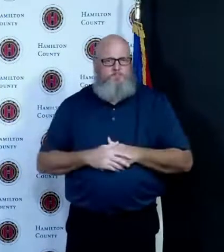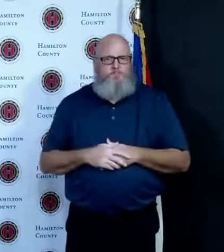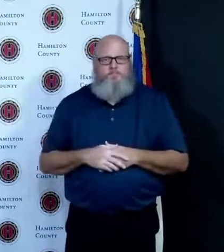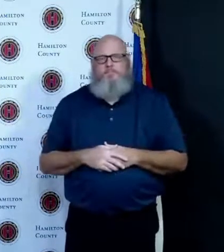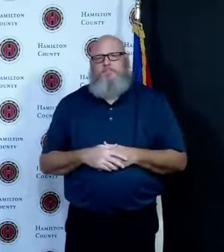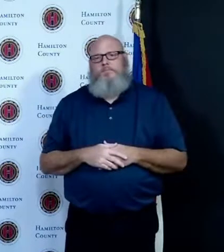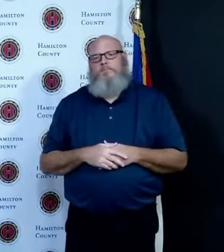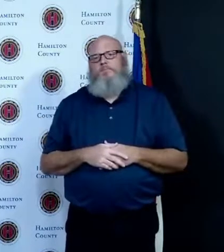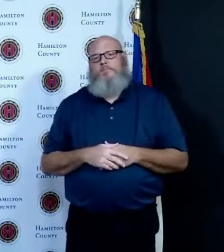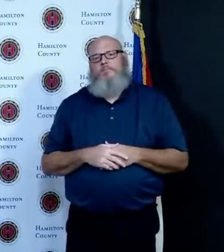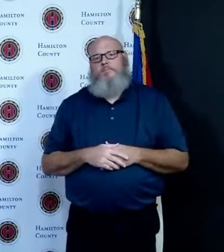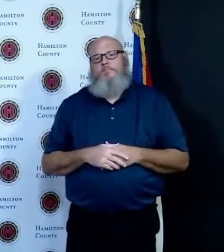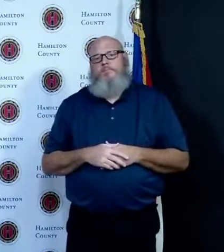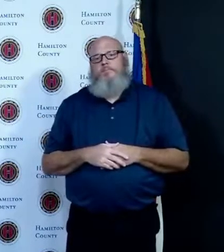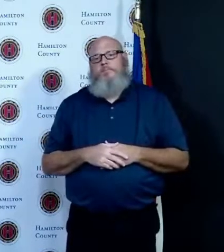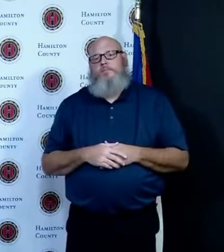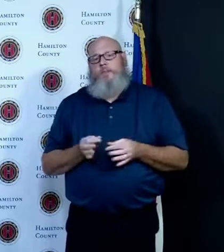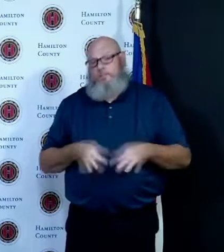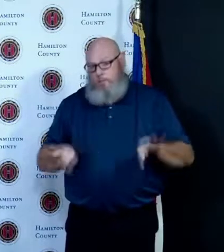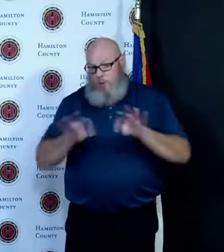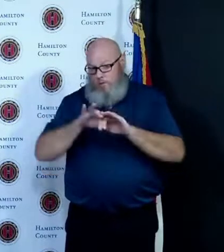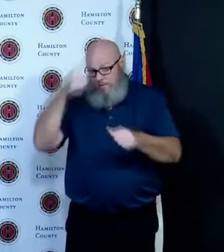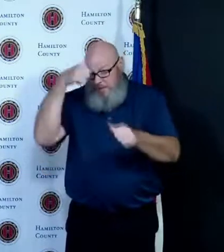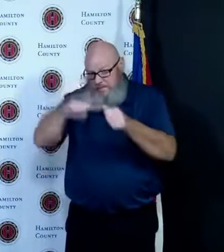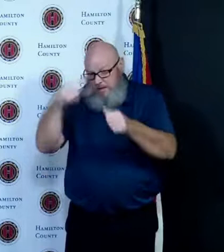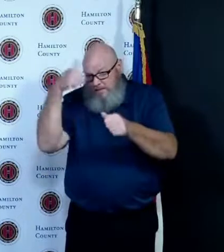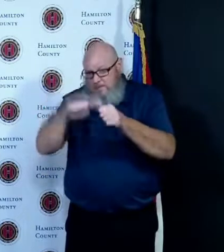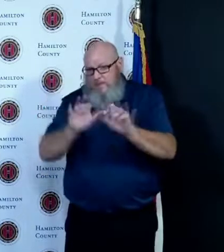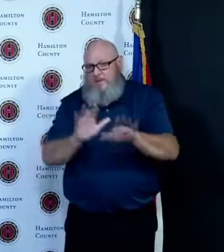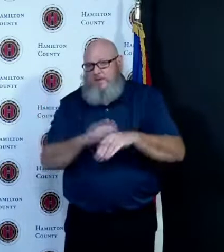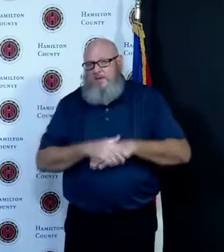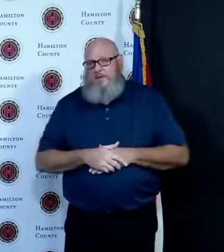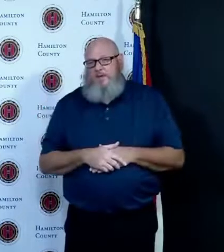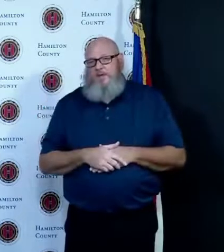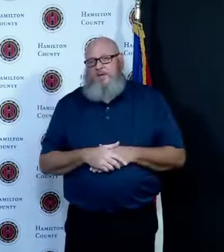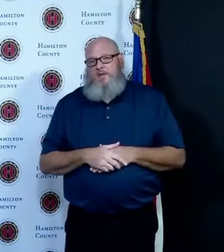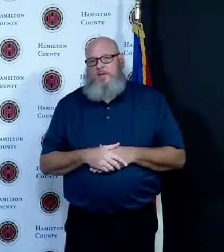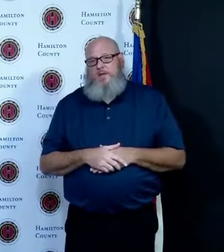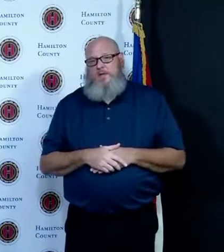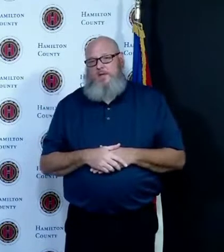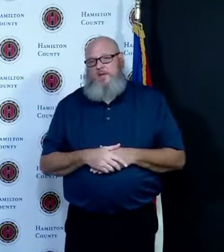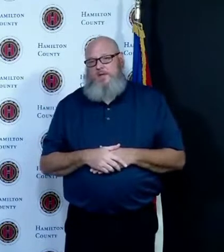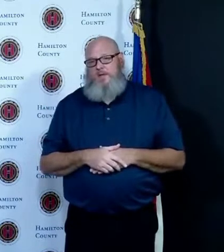as both Greg mentioned and Commissioner Driehaus mentioned is patience I anticipate